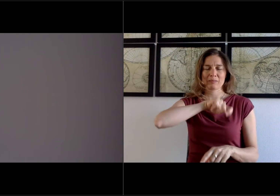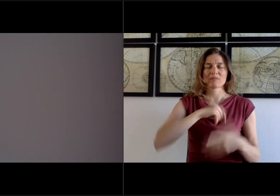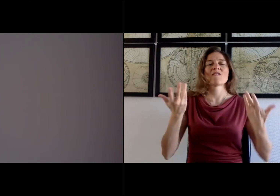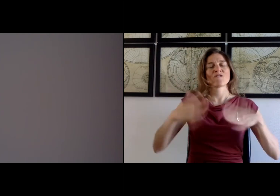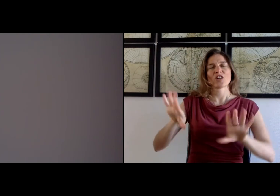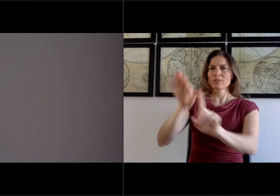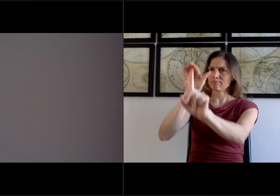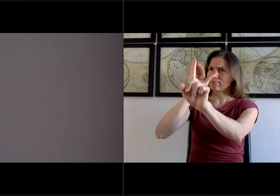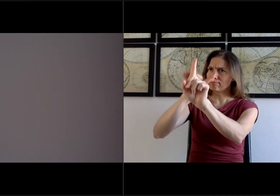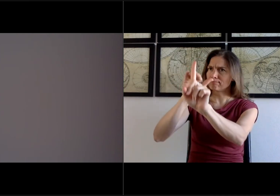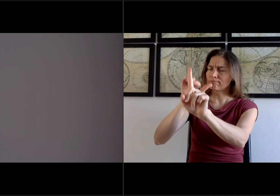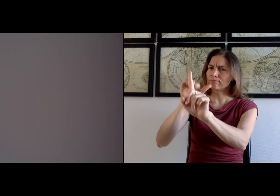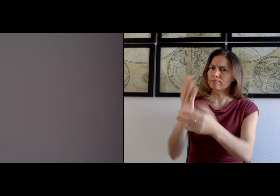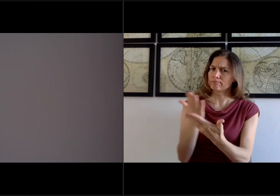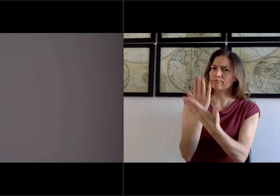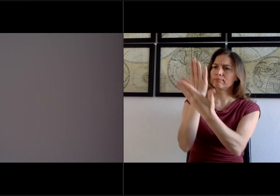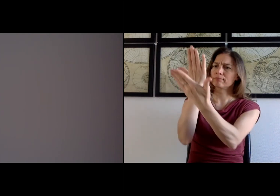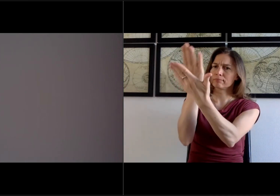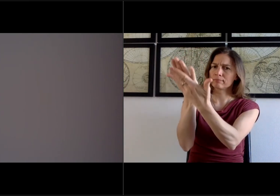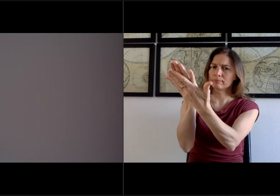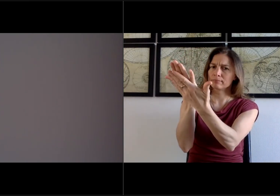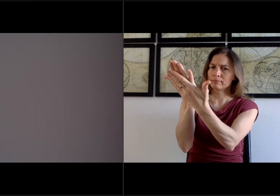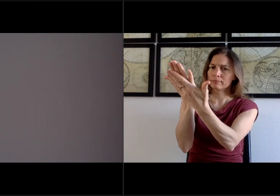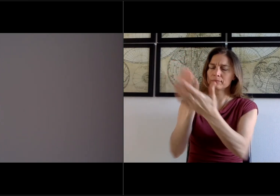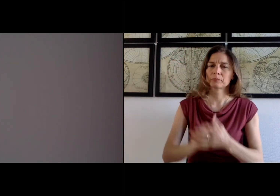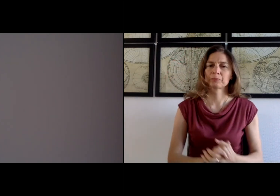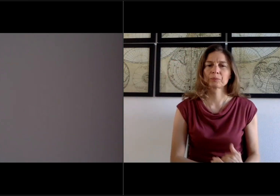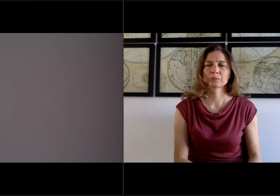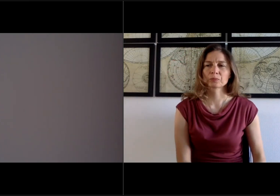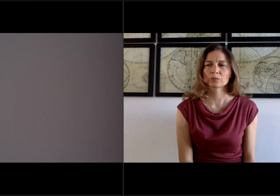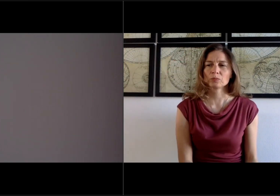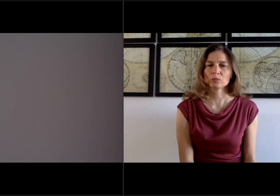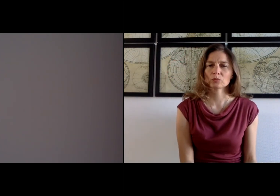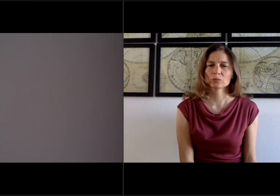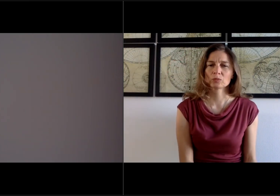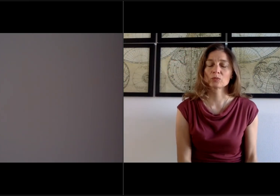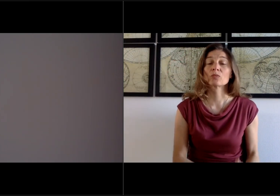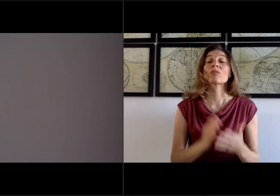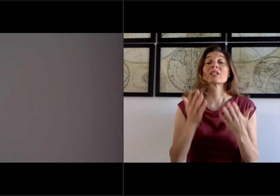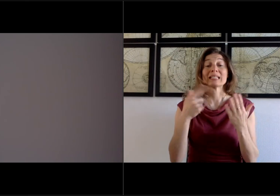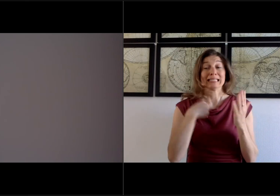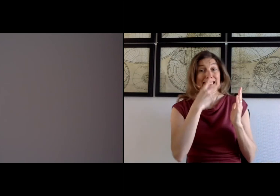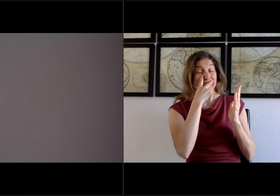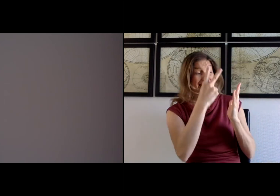In connection with this, we have concerns to rights to health.